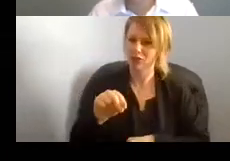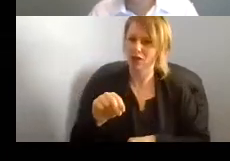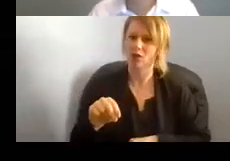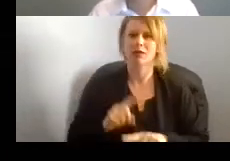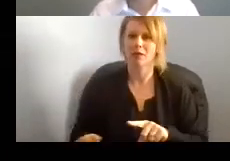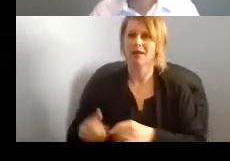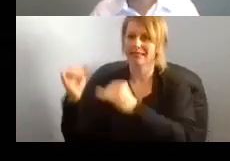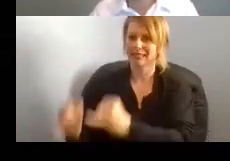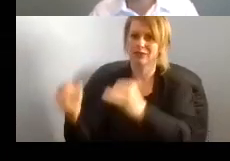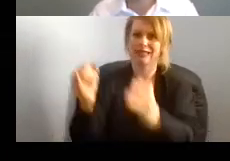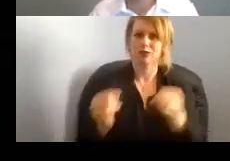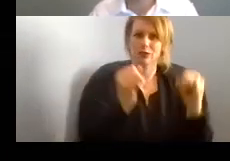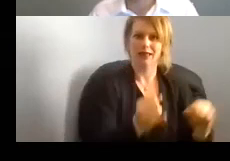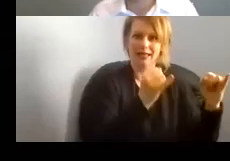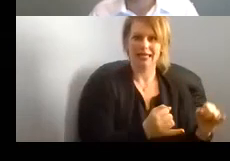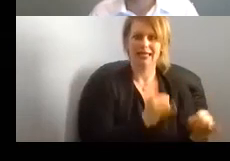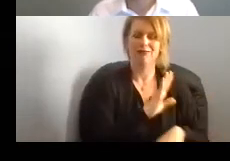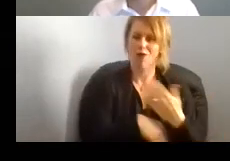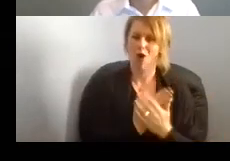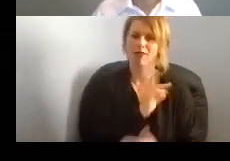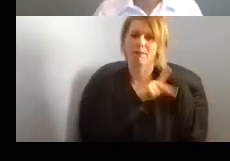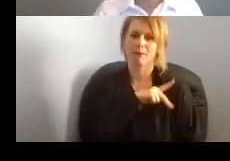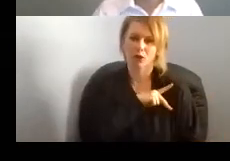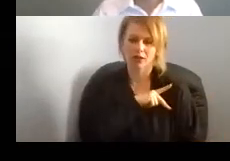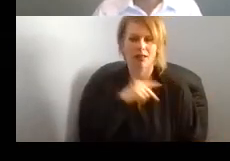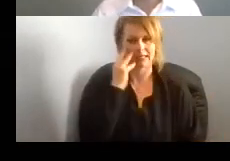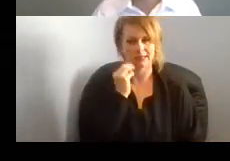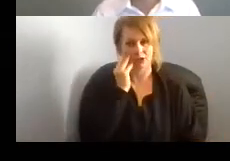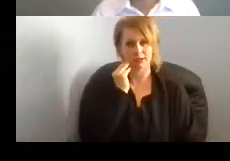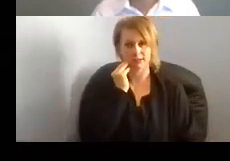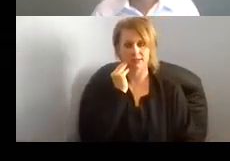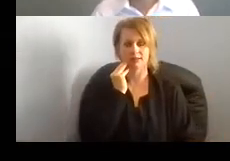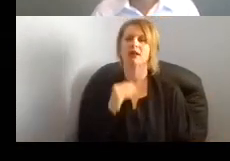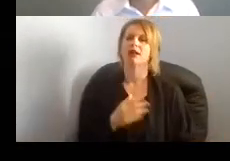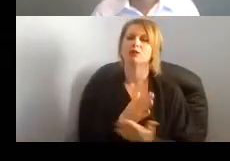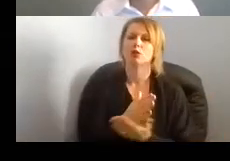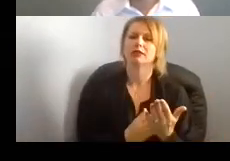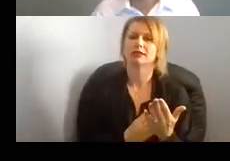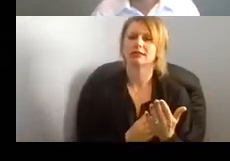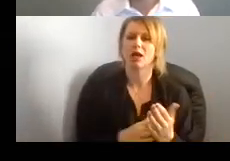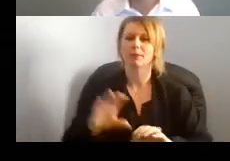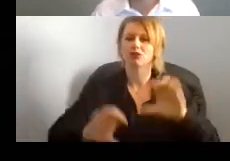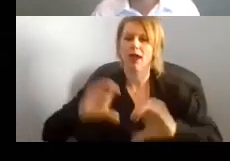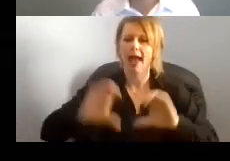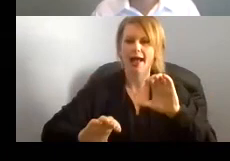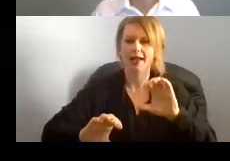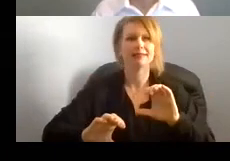They’re very personal experiences. And so I’ve been seeing some in the chat about – well, what about racial issues that are coming up.